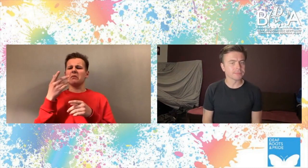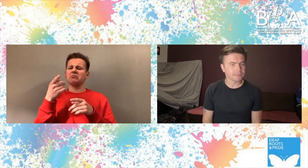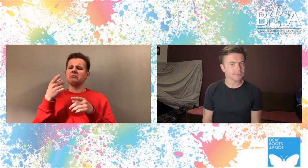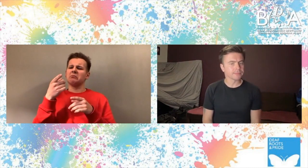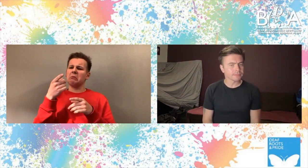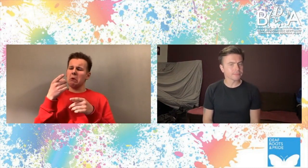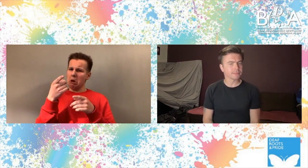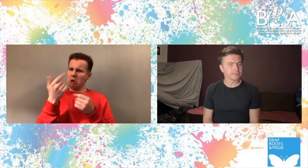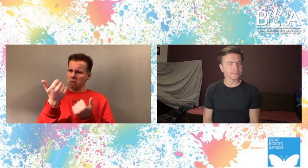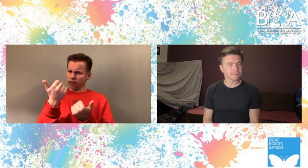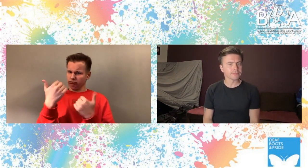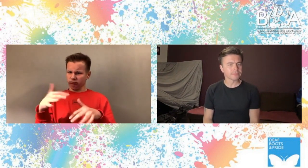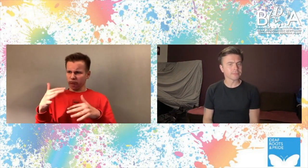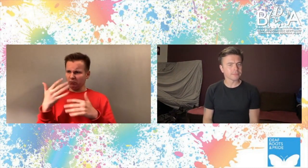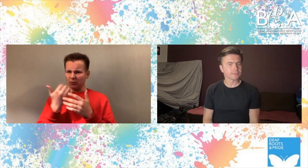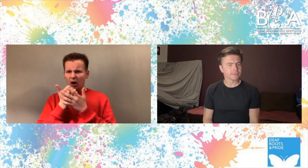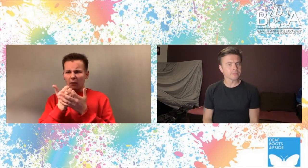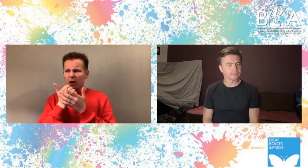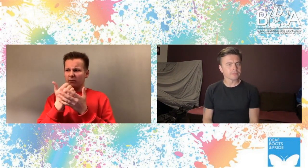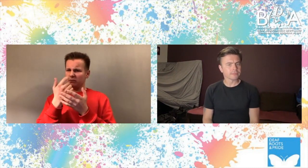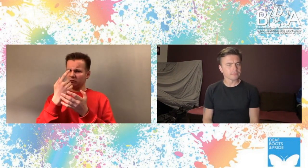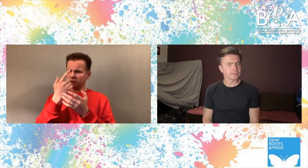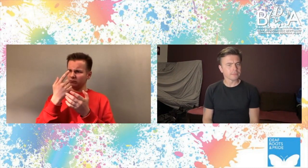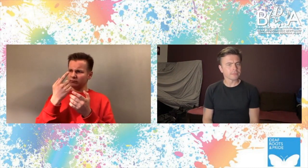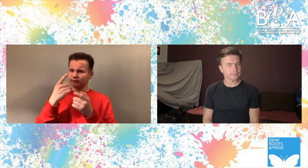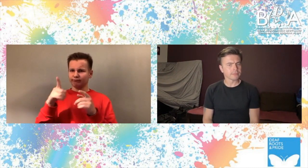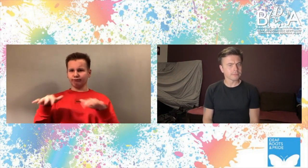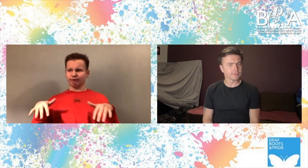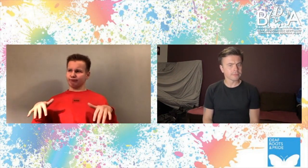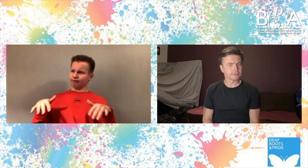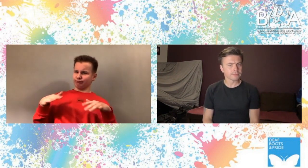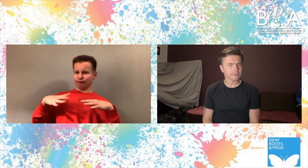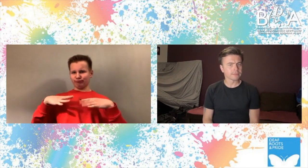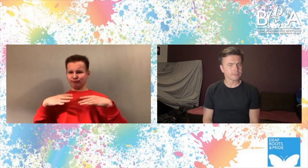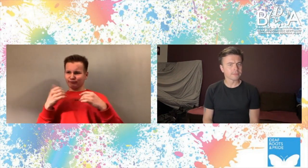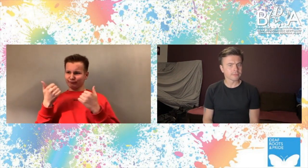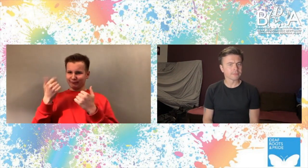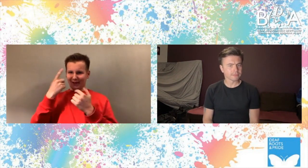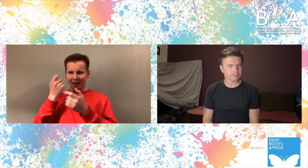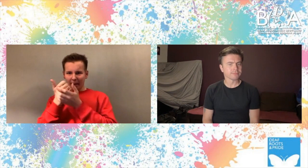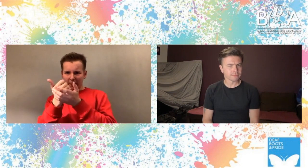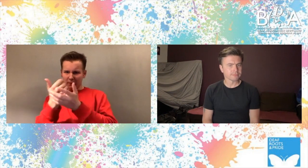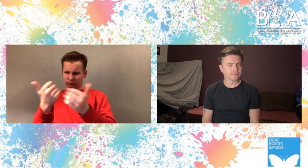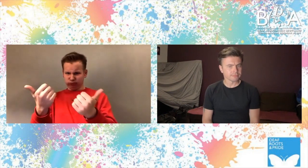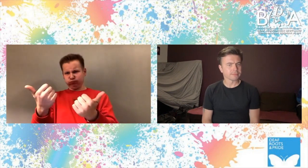That just seems so amazing, that you were in that situation and that you didn’t